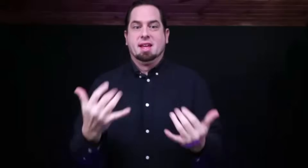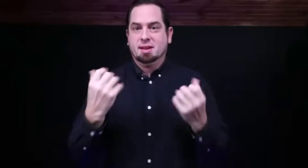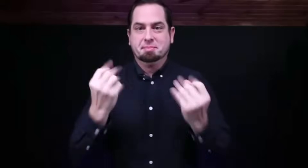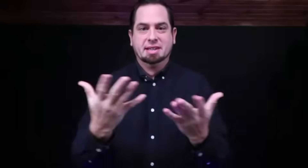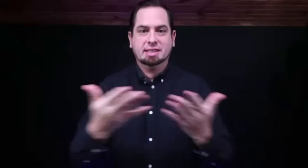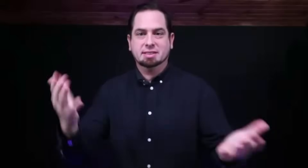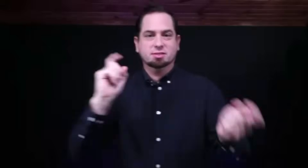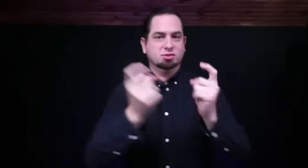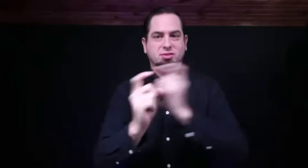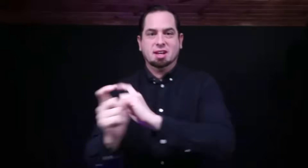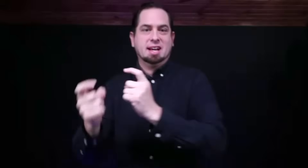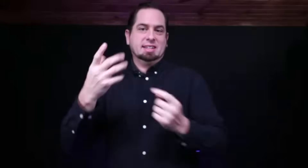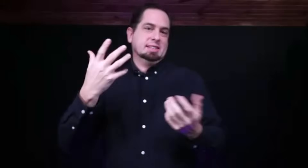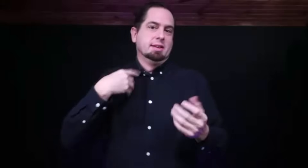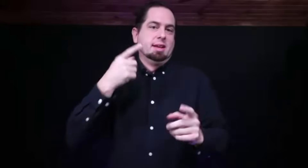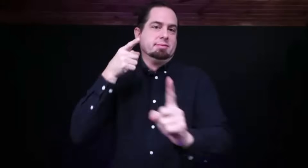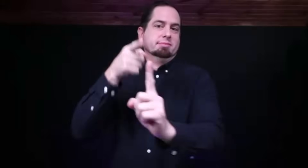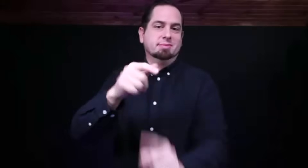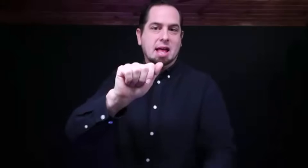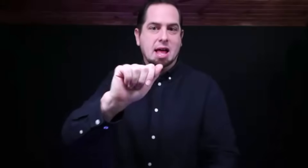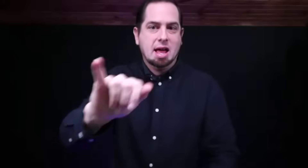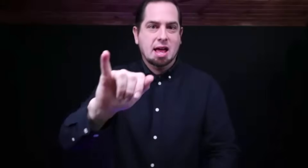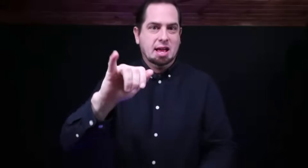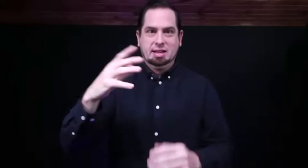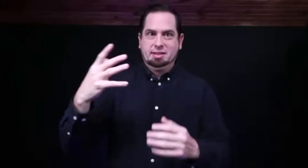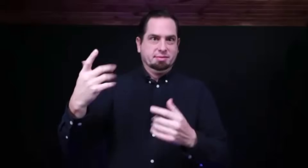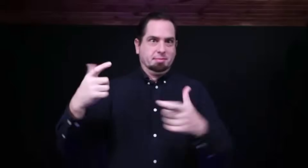Today, many things are changing. I want to point out artificial intelligence (AI).